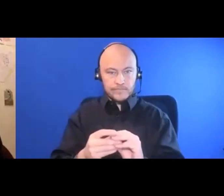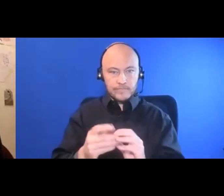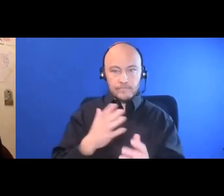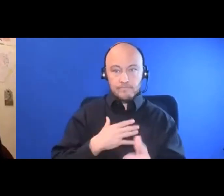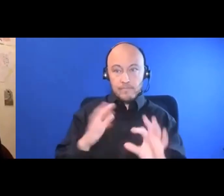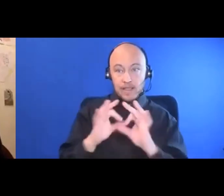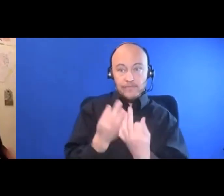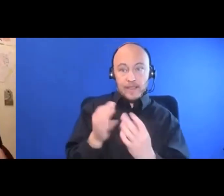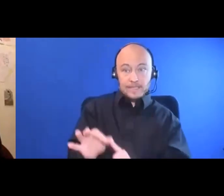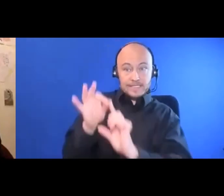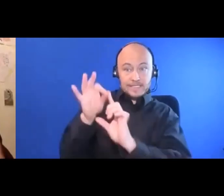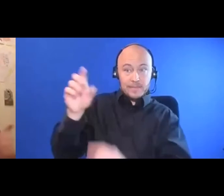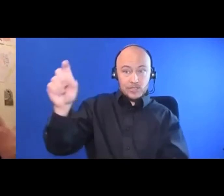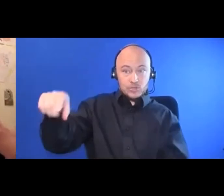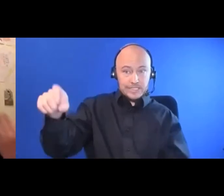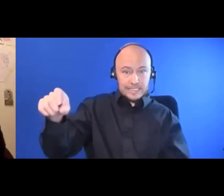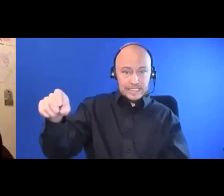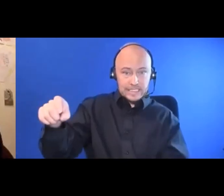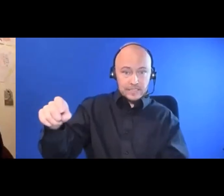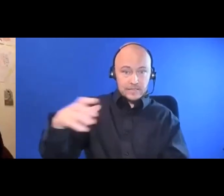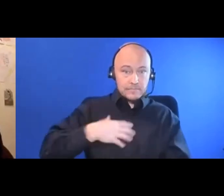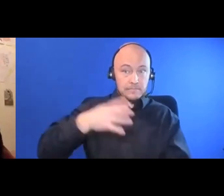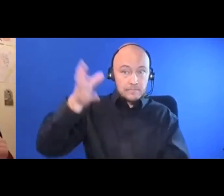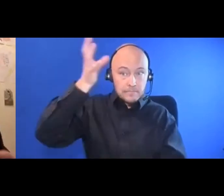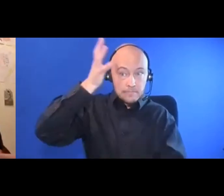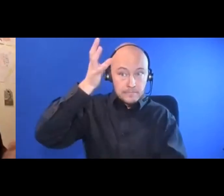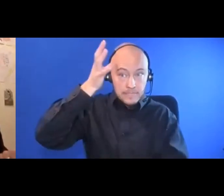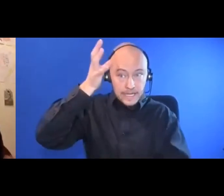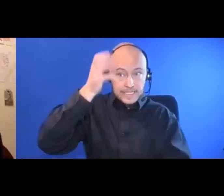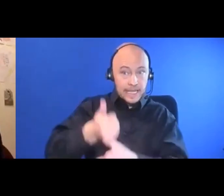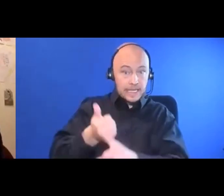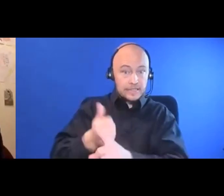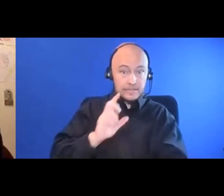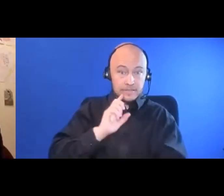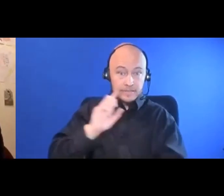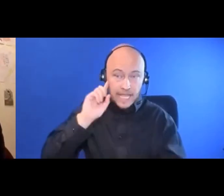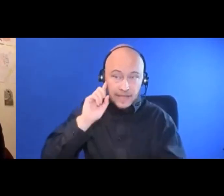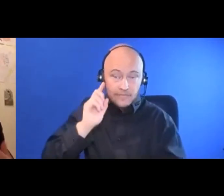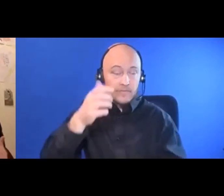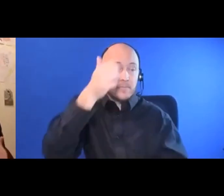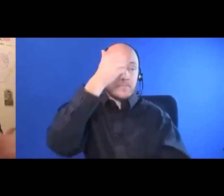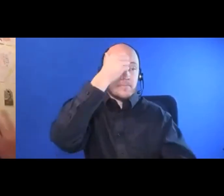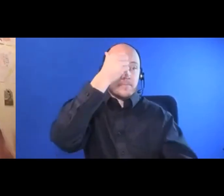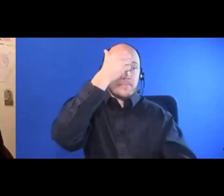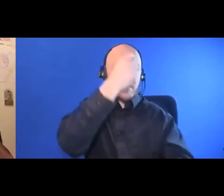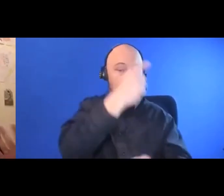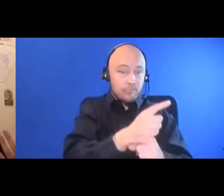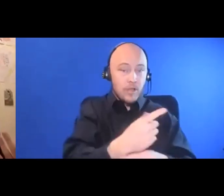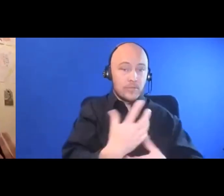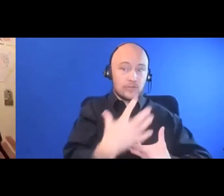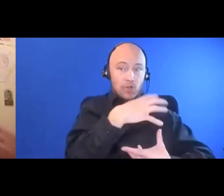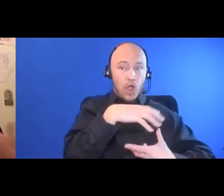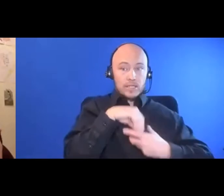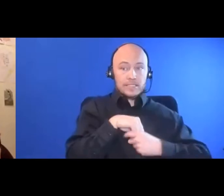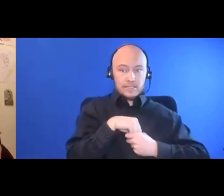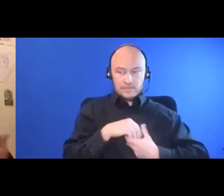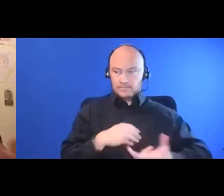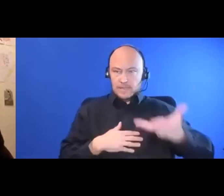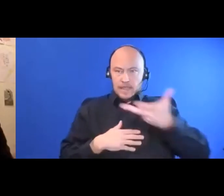which is to say that like my dad's late deaf and my brother's on the autism spectrum. So, the three men in my family, including myself,